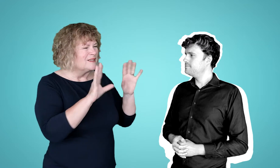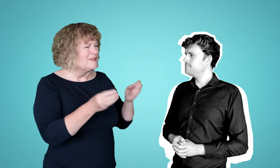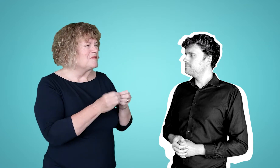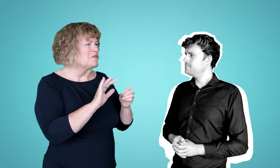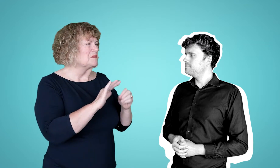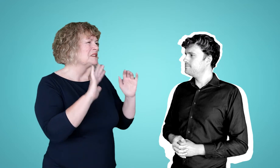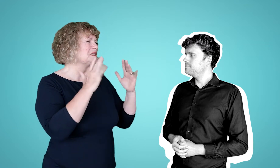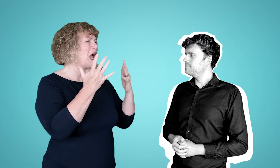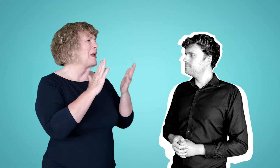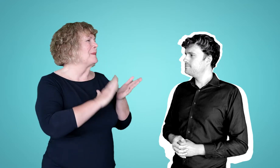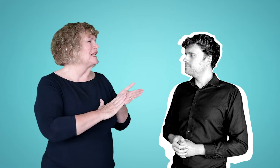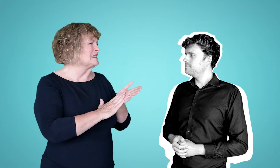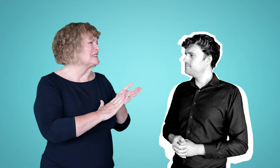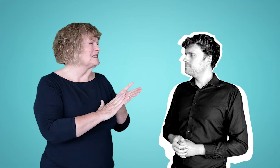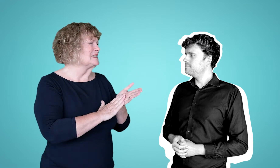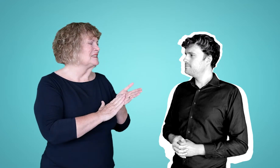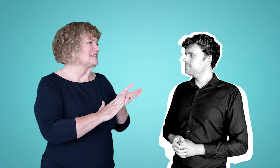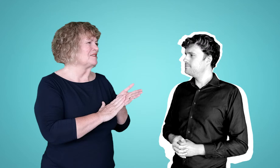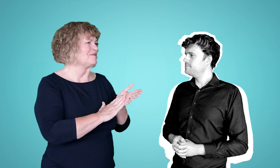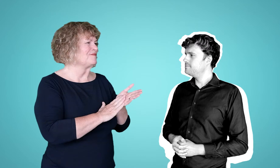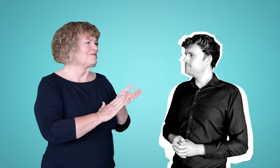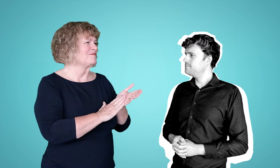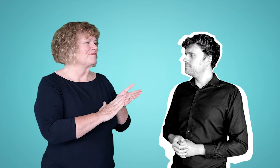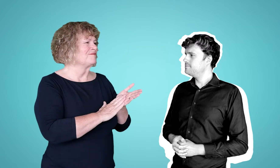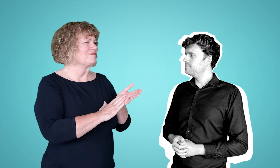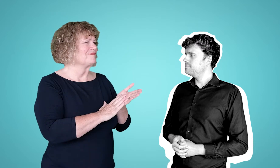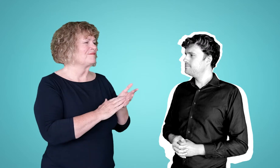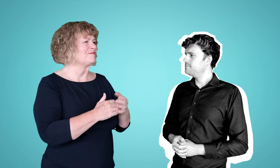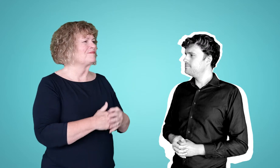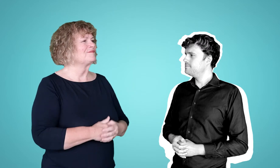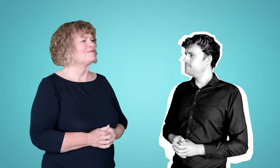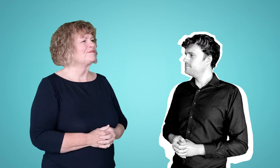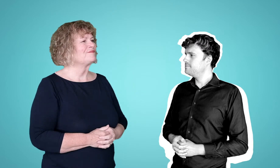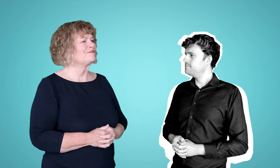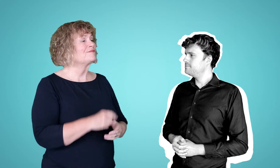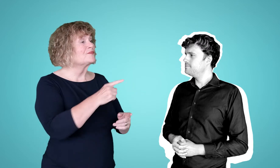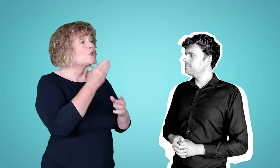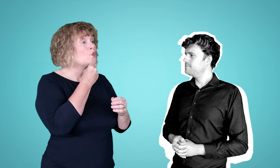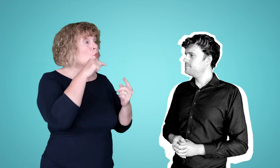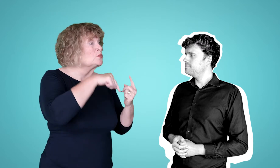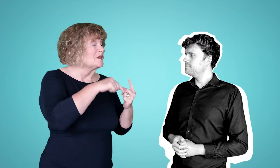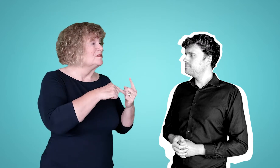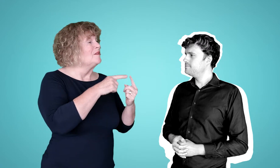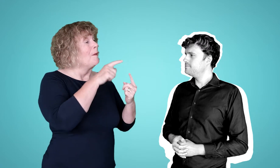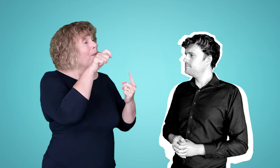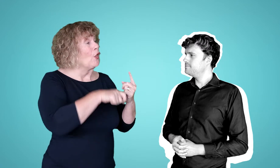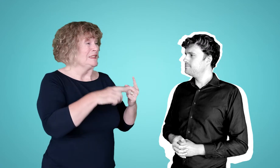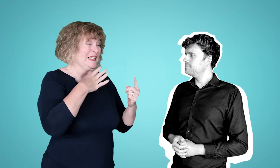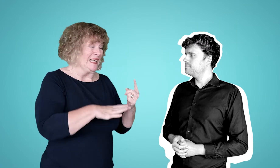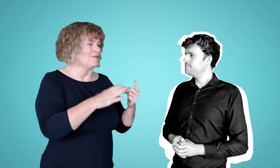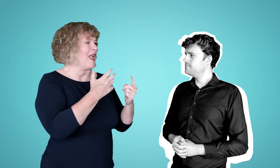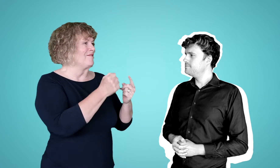The online service takes around 10 minutes to use. To use this, a person will need